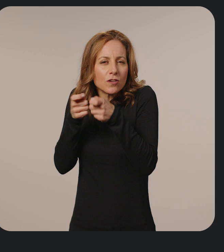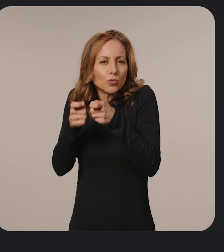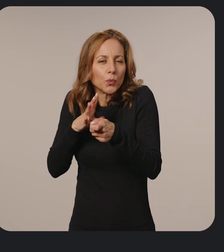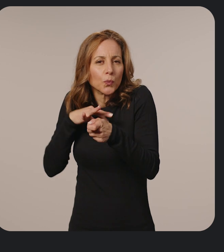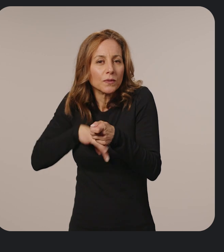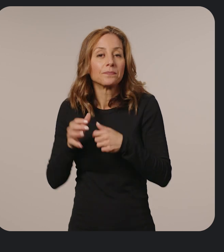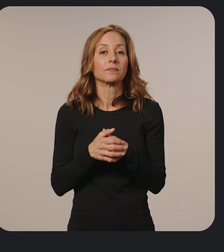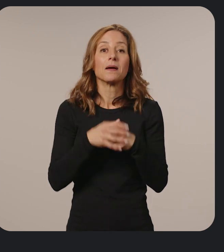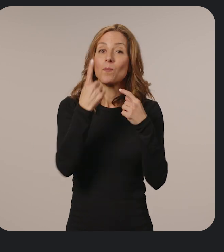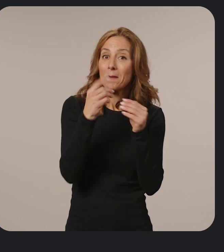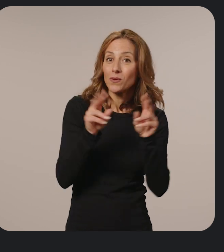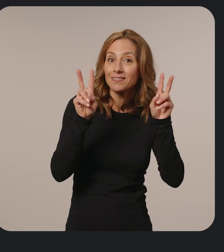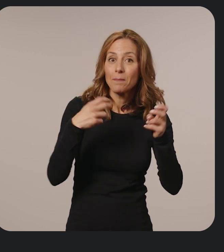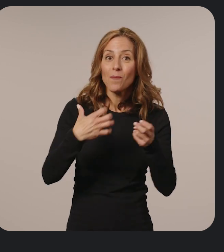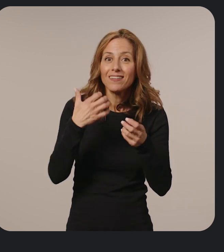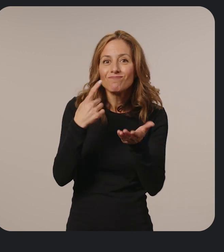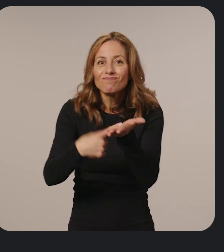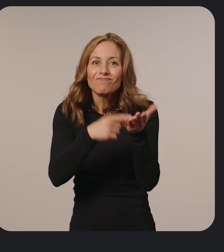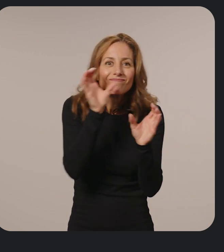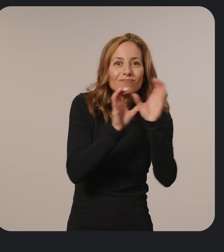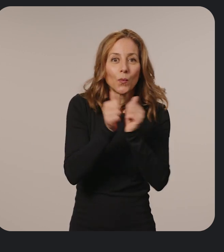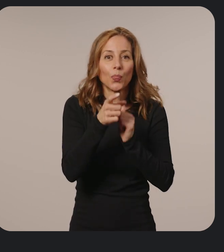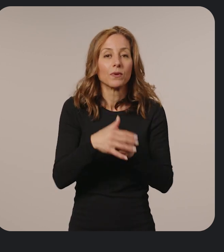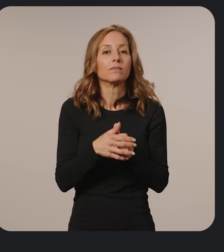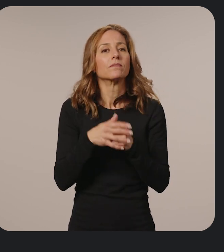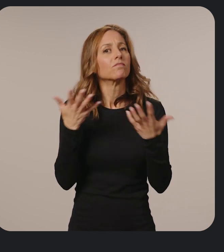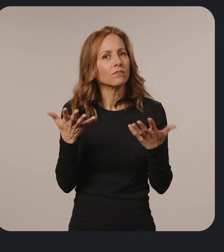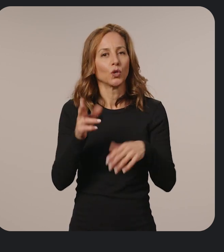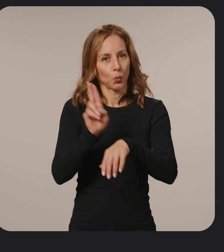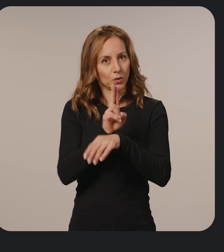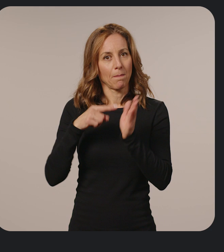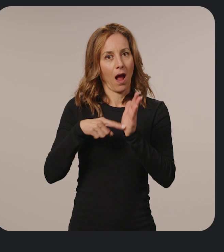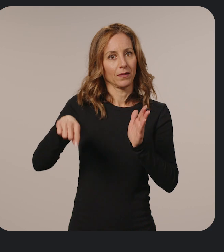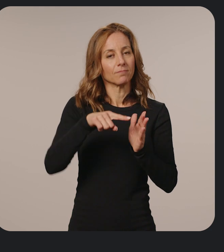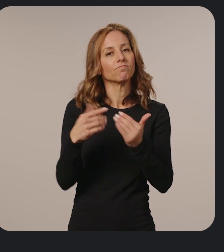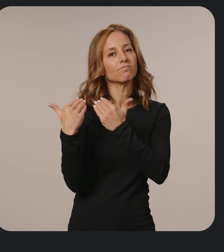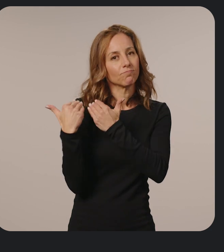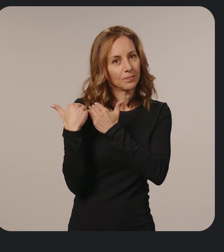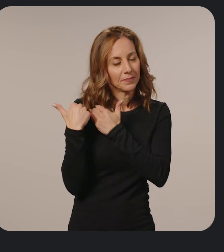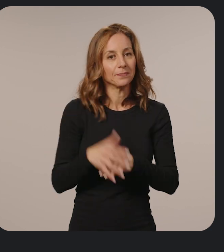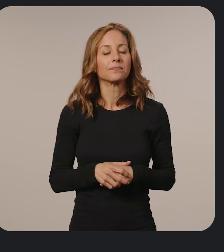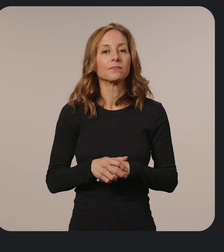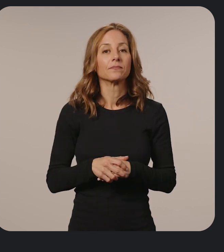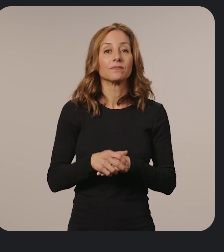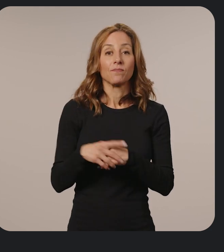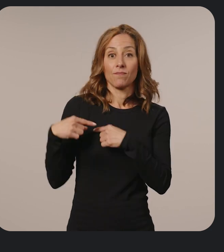and that's using models like these responsibly. Over the last few months, we've seen what can happen when people interact directly